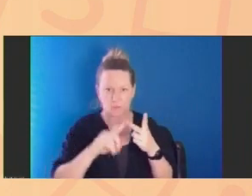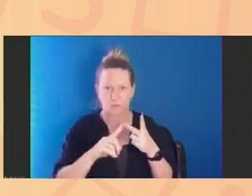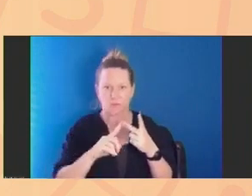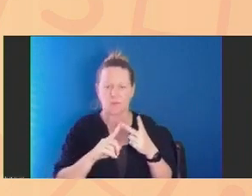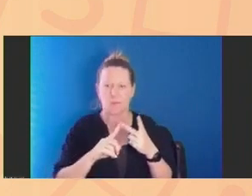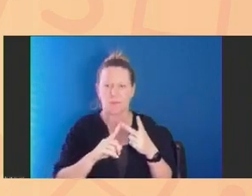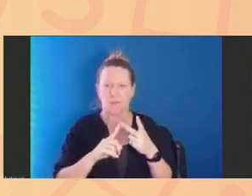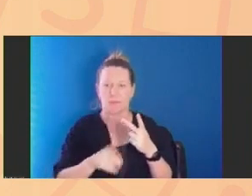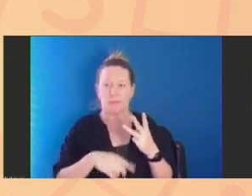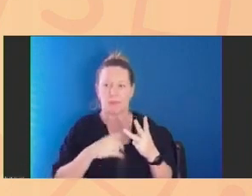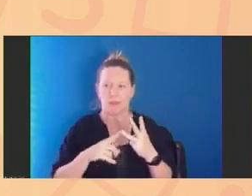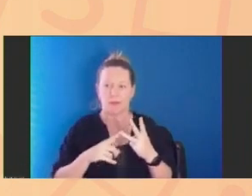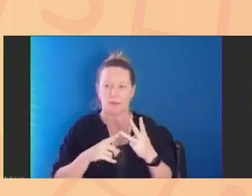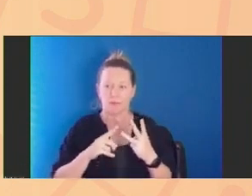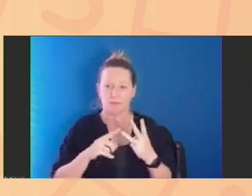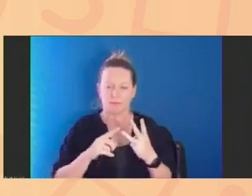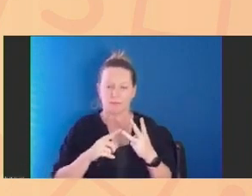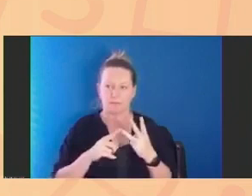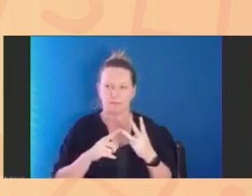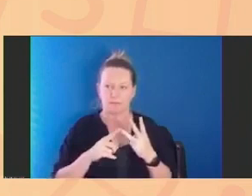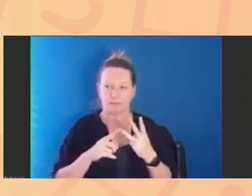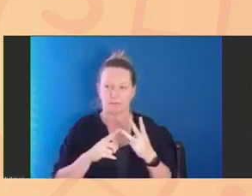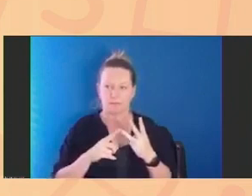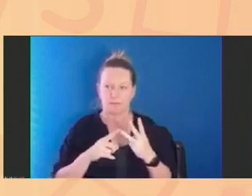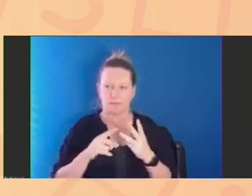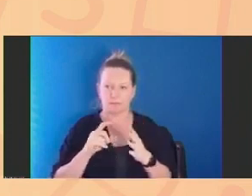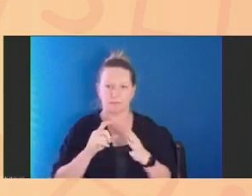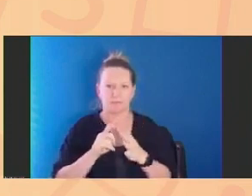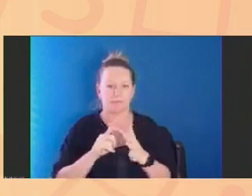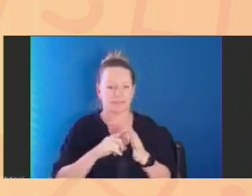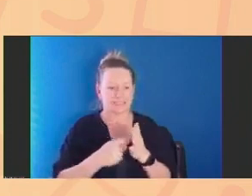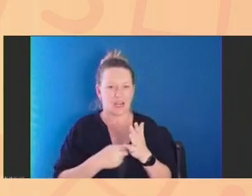The (UNKNOWN) is the black cockatoo.